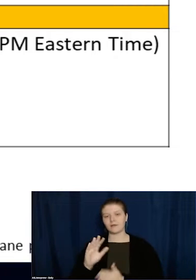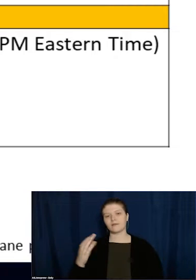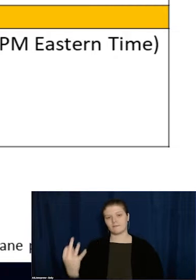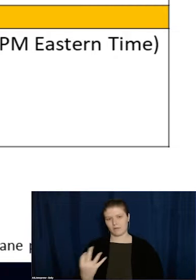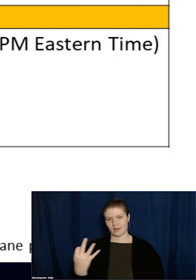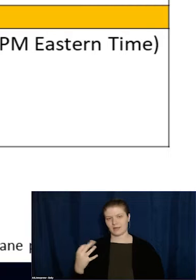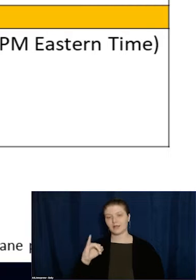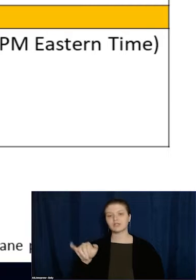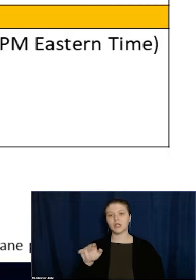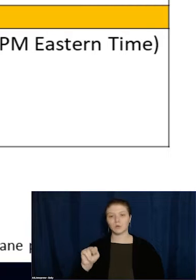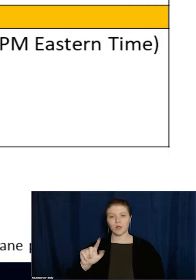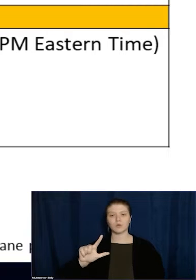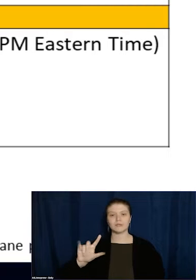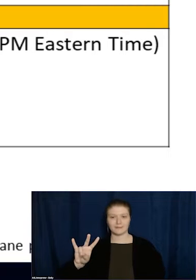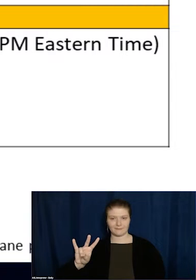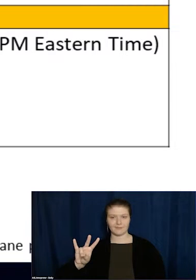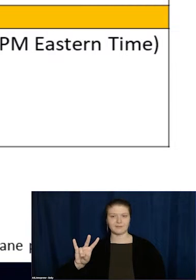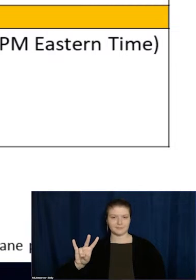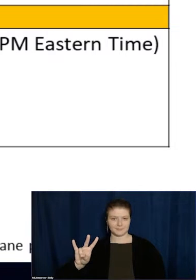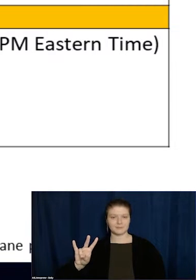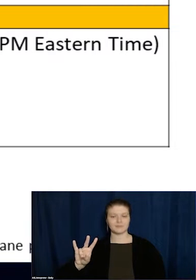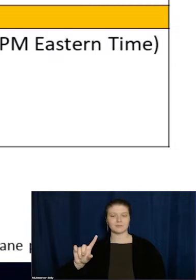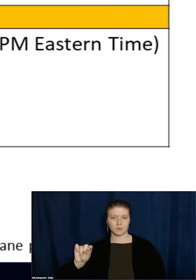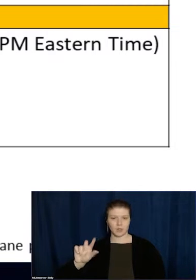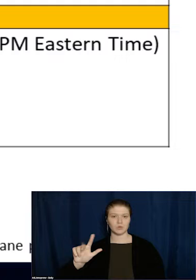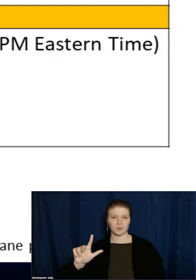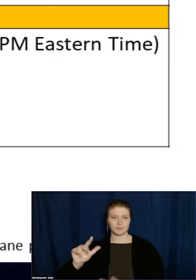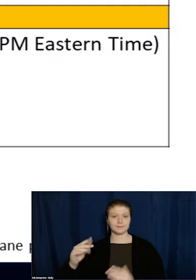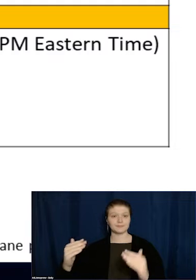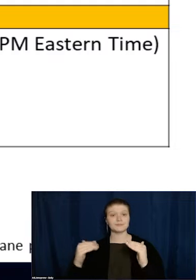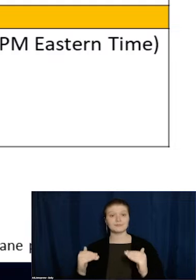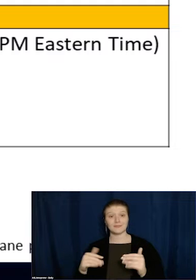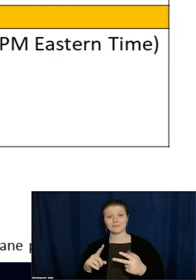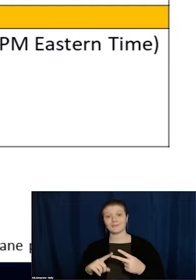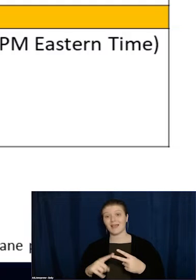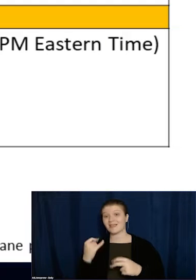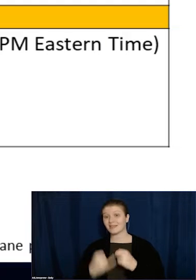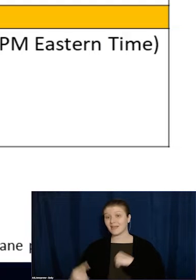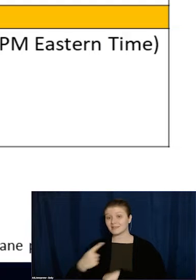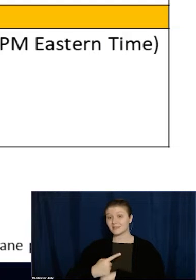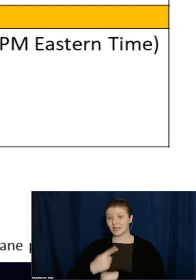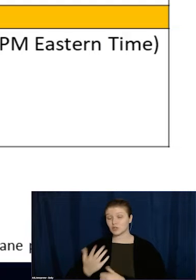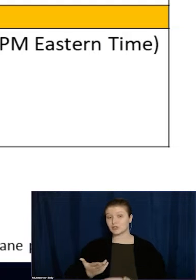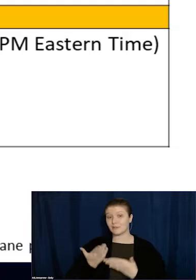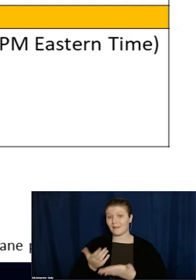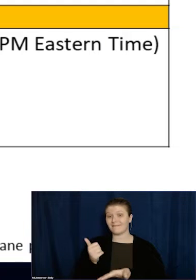And the last day to view or download FastLane-submitted funding requests will be September 29th, 2023.